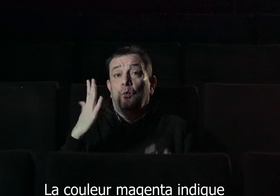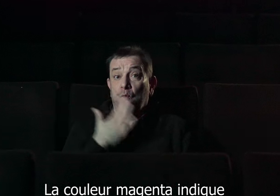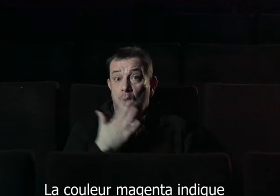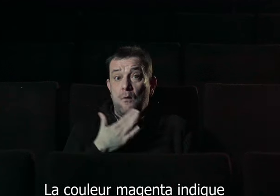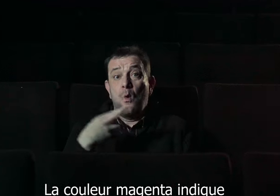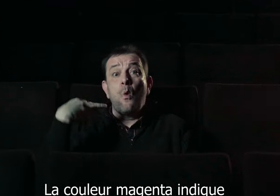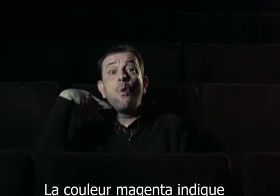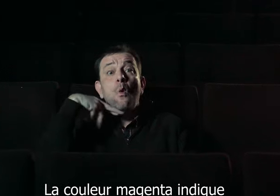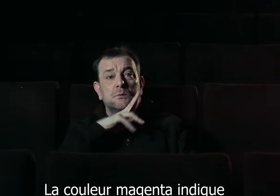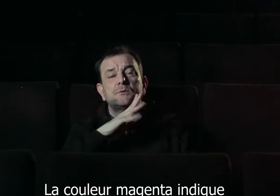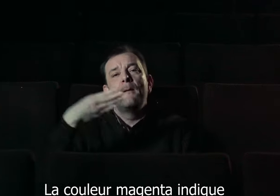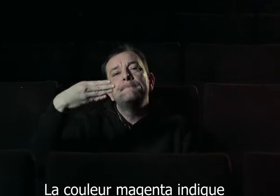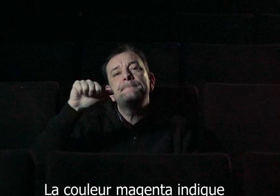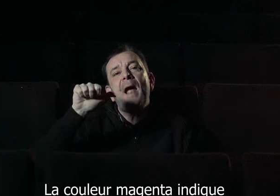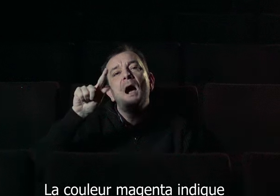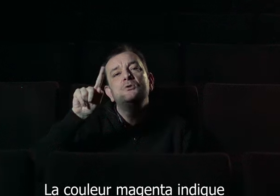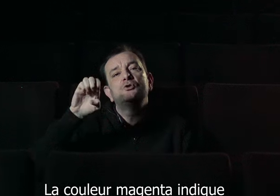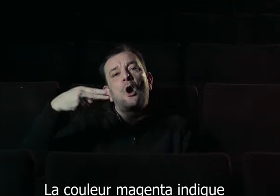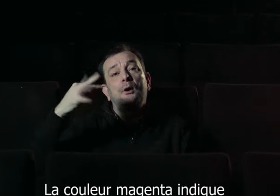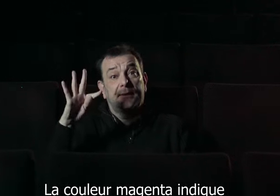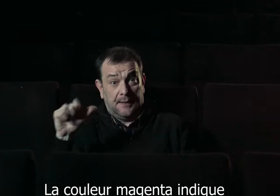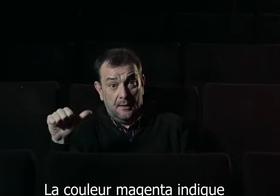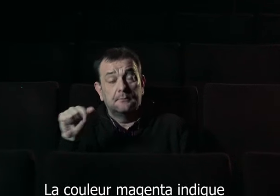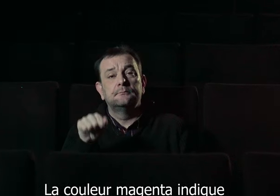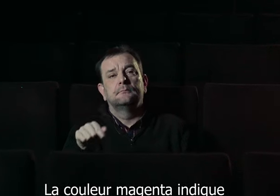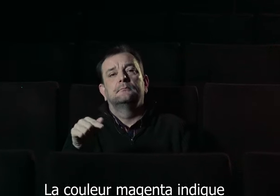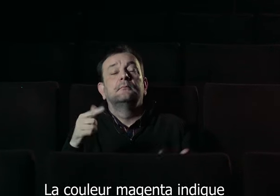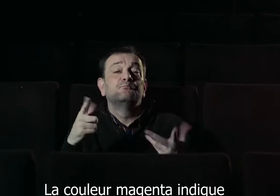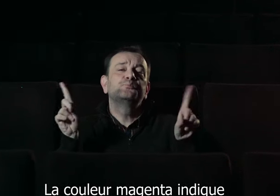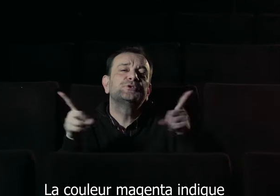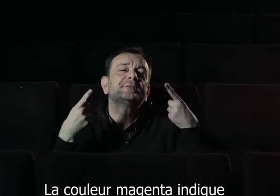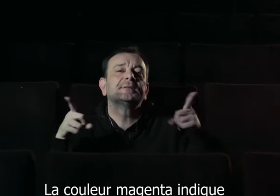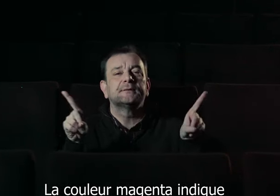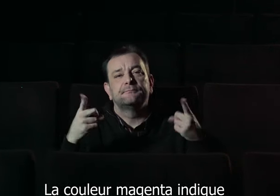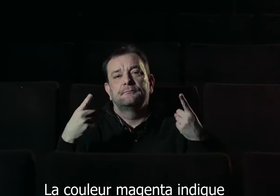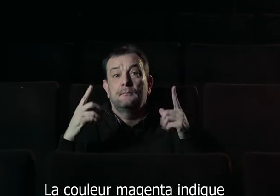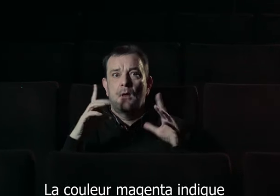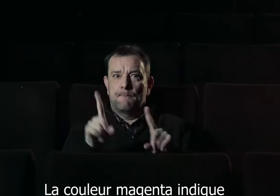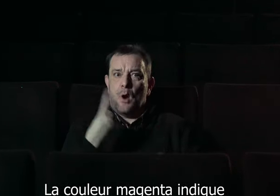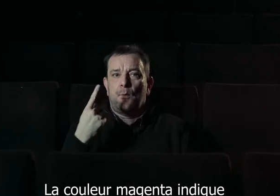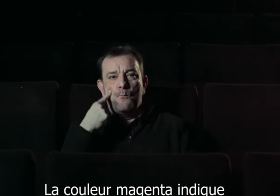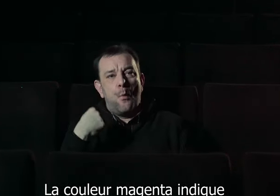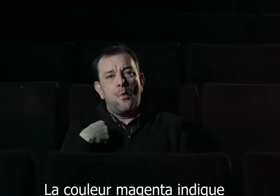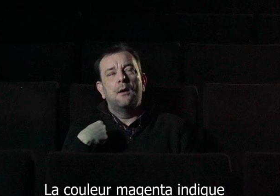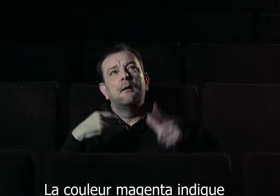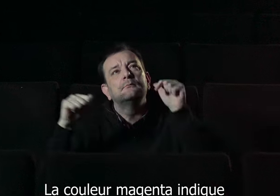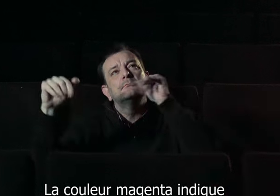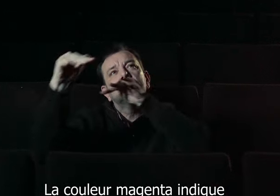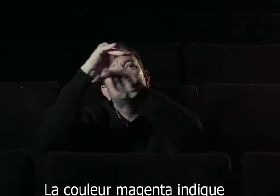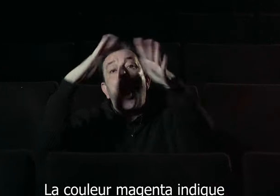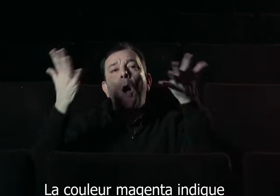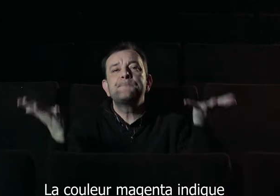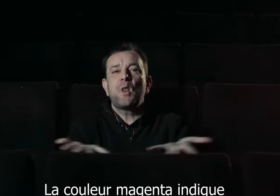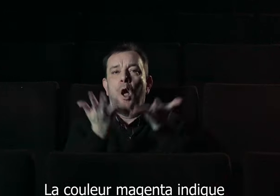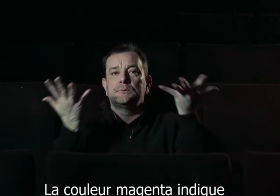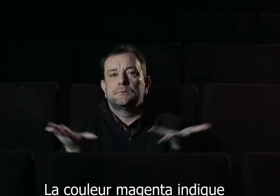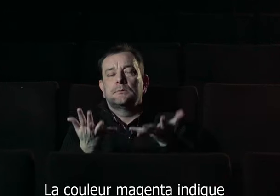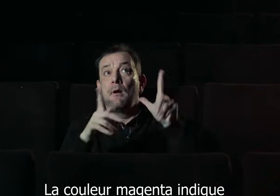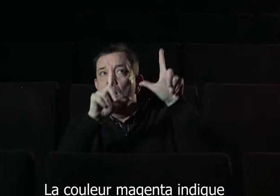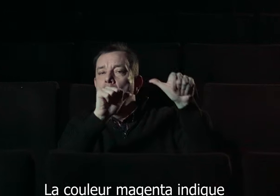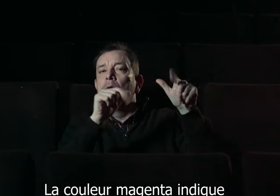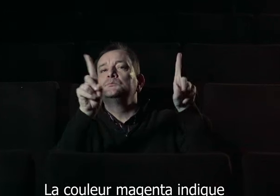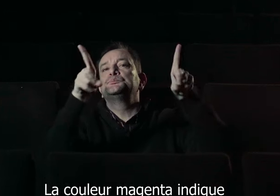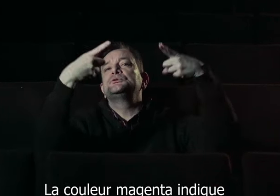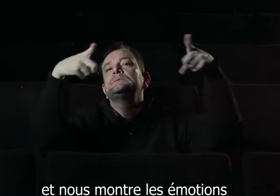The color magenta indicates a musical atmosphere, music,